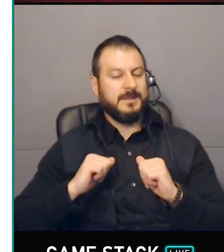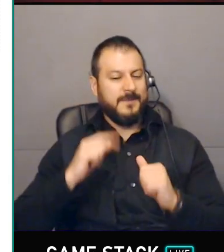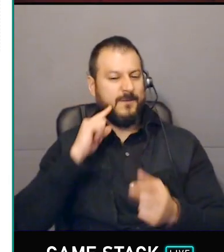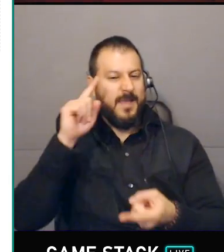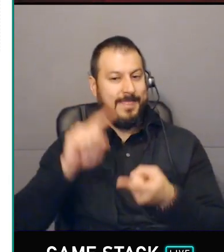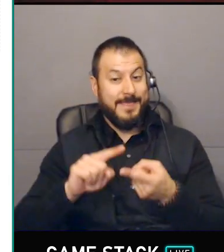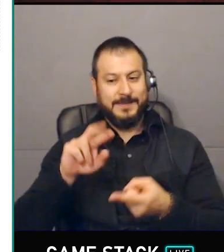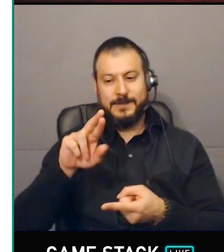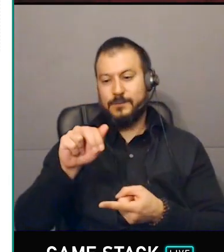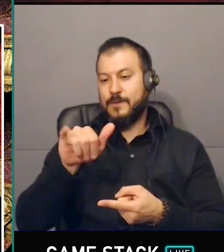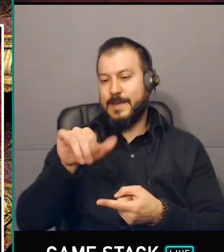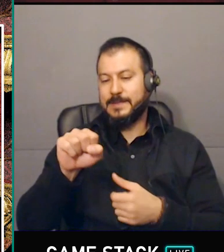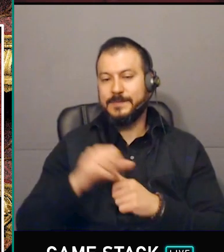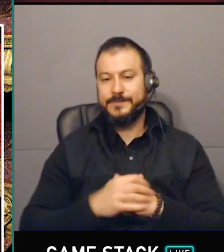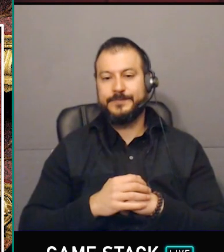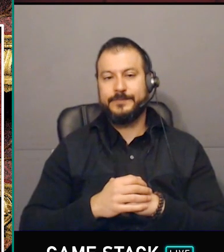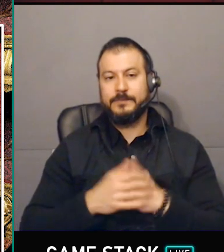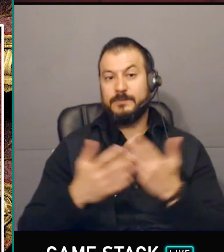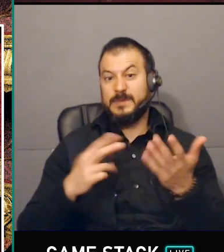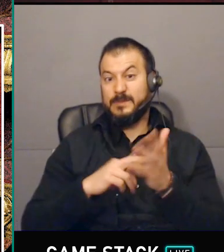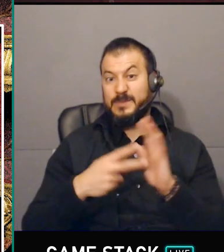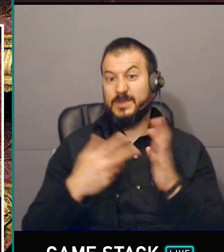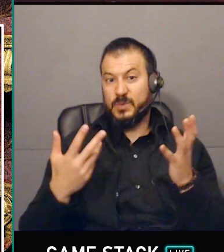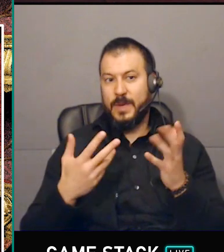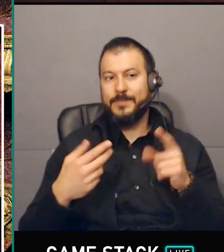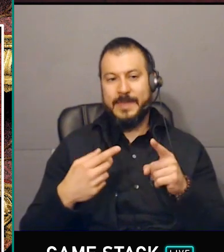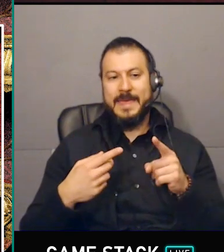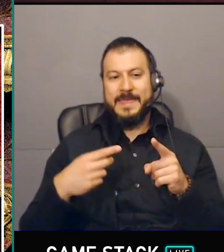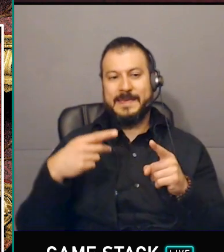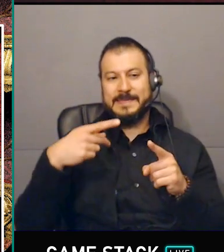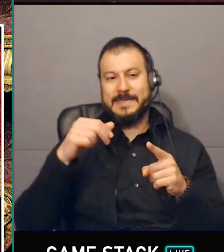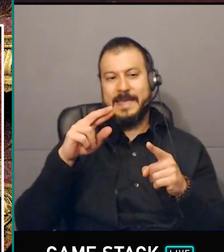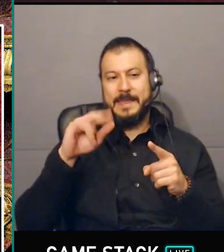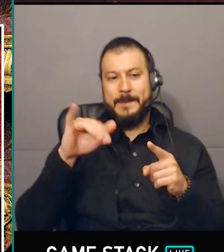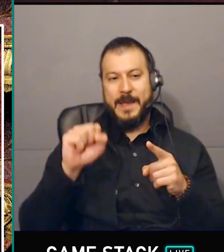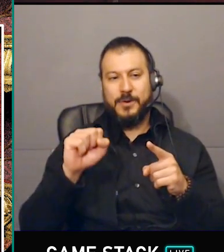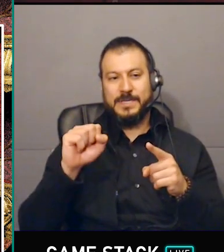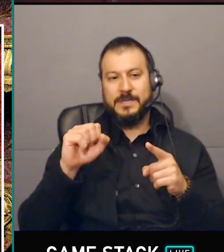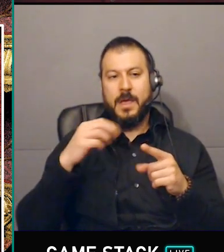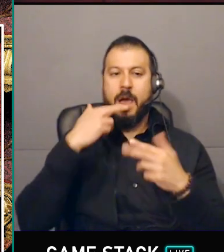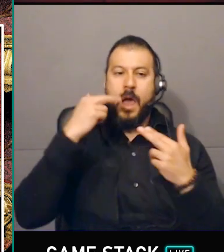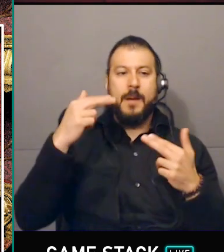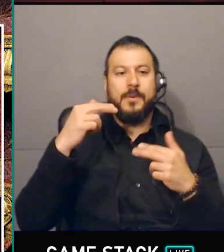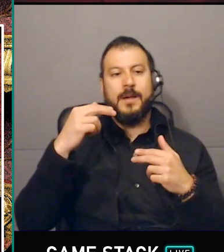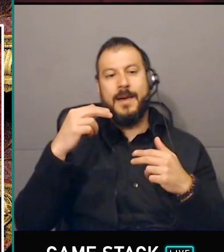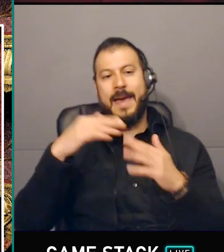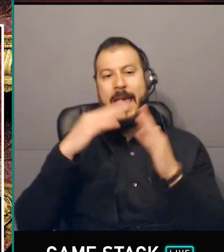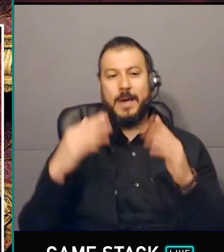So what does this get us? Well, this is the Paris Opera House from TurboSquid, which is a really amazing model,